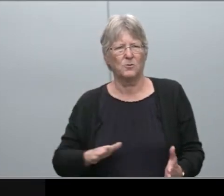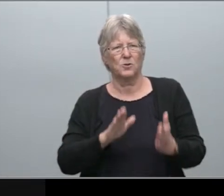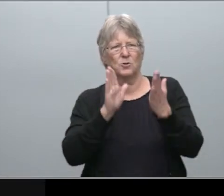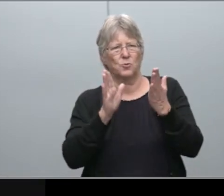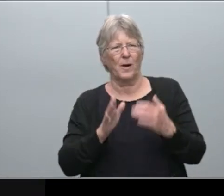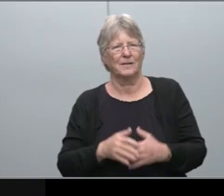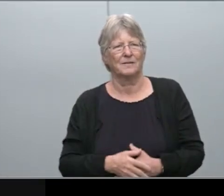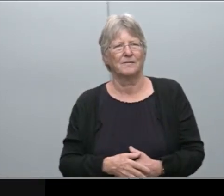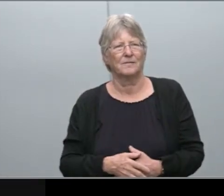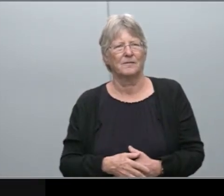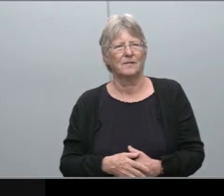Get on .